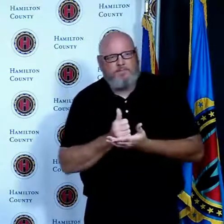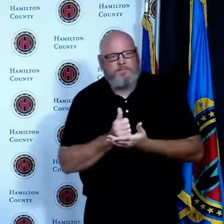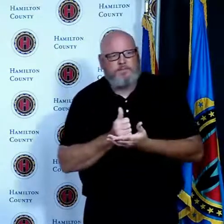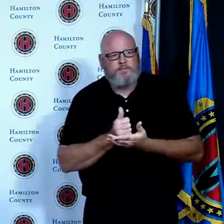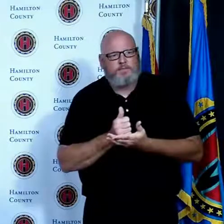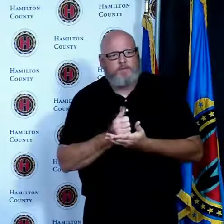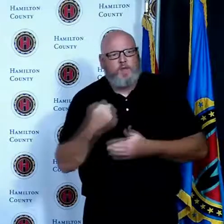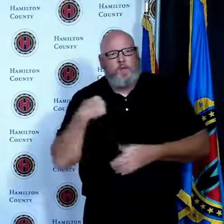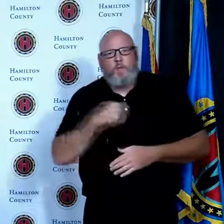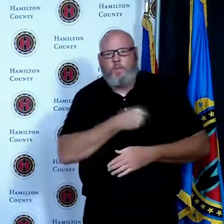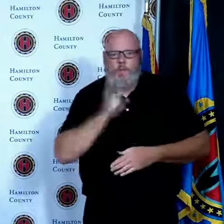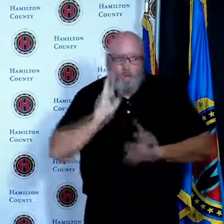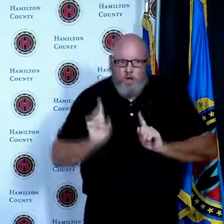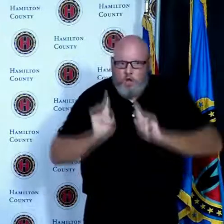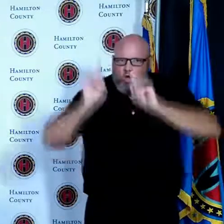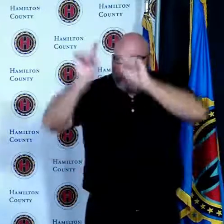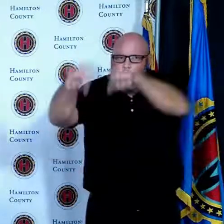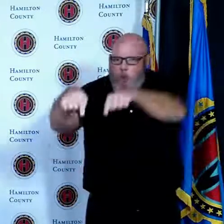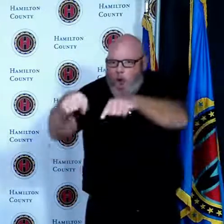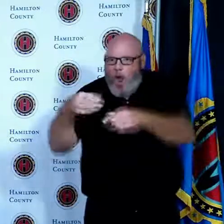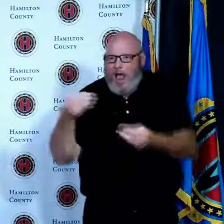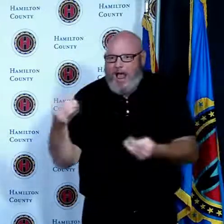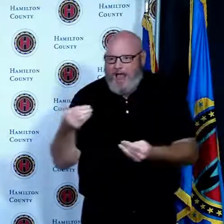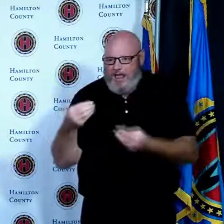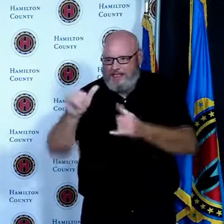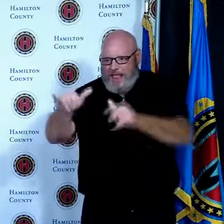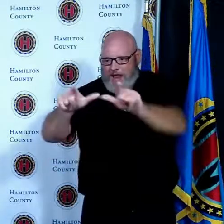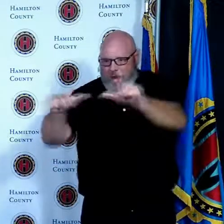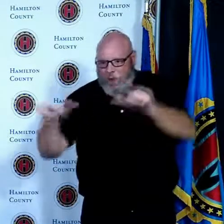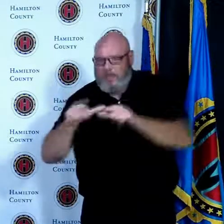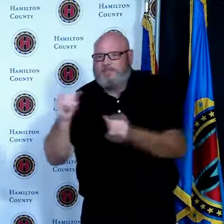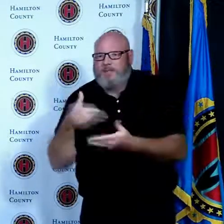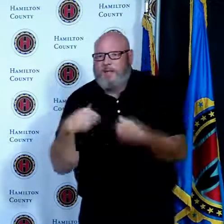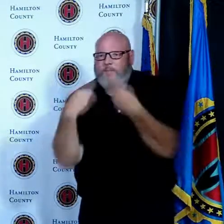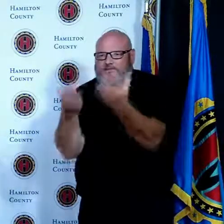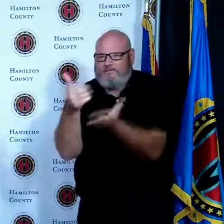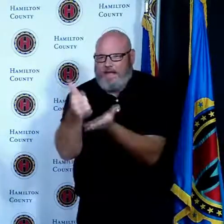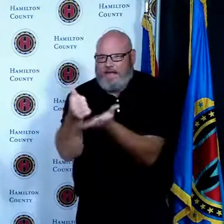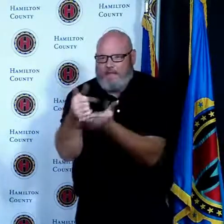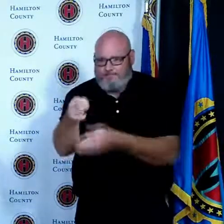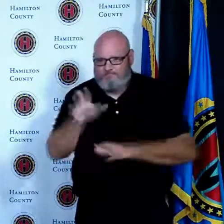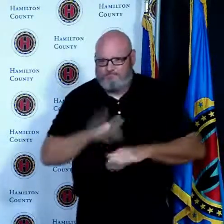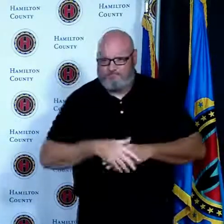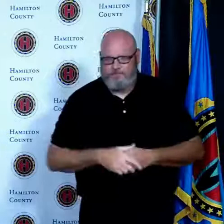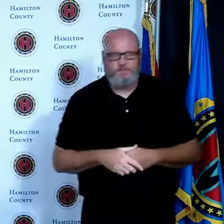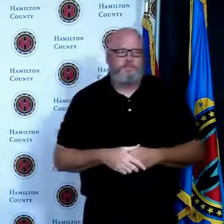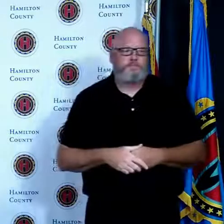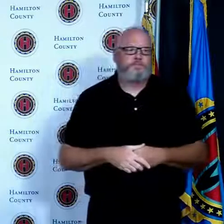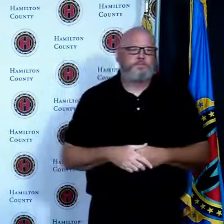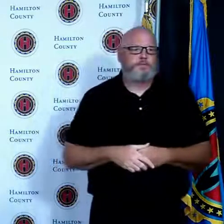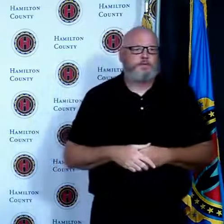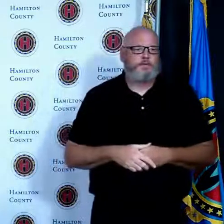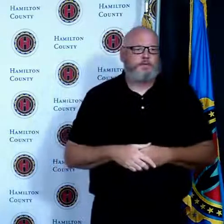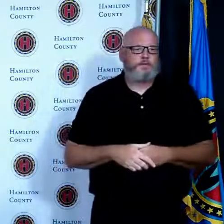thank you yeah this is a really great initiative we're very excited about the collaboration